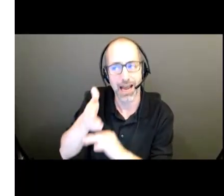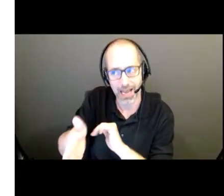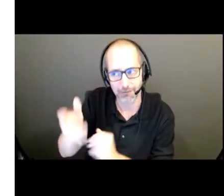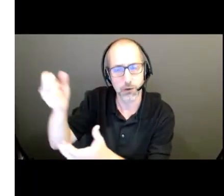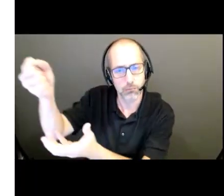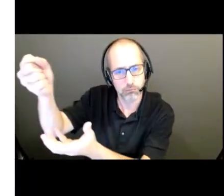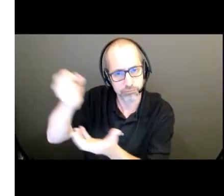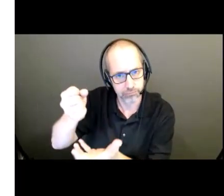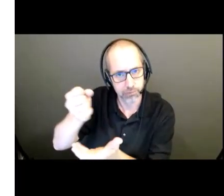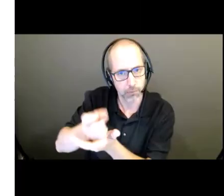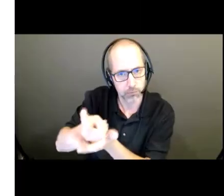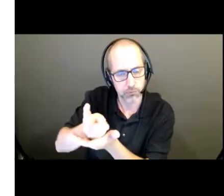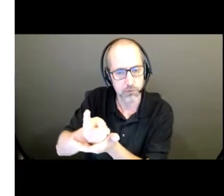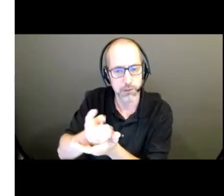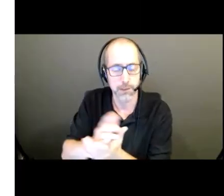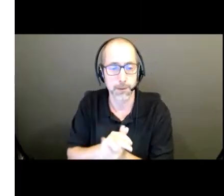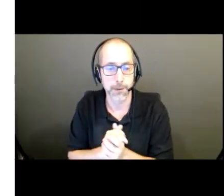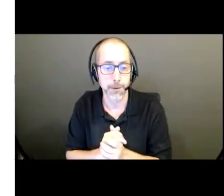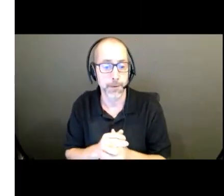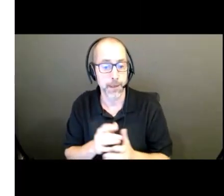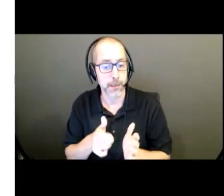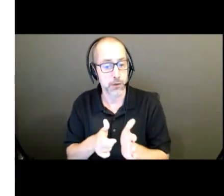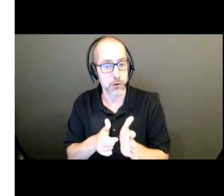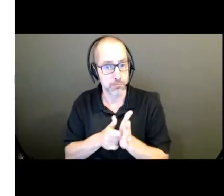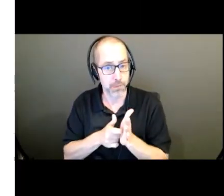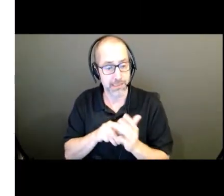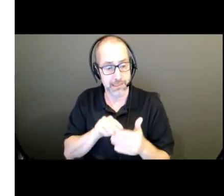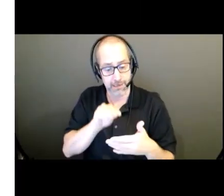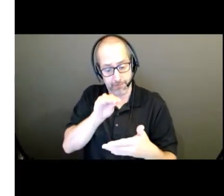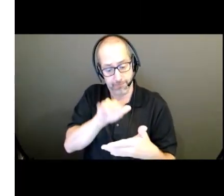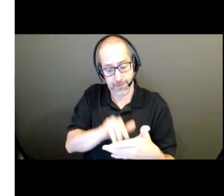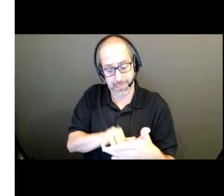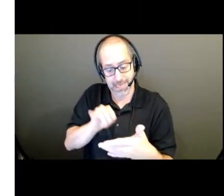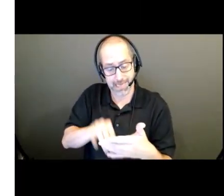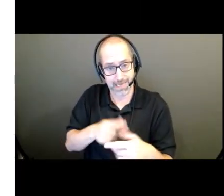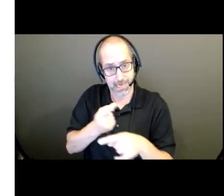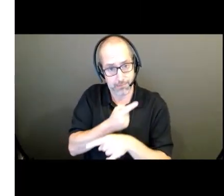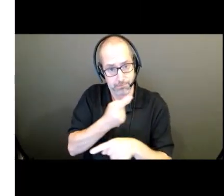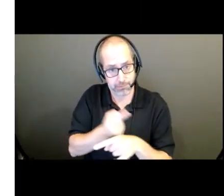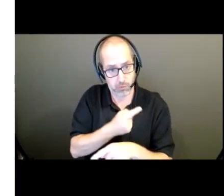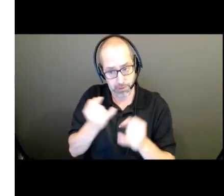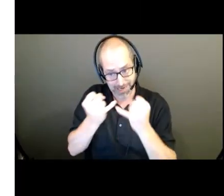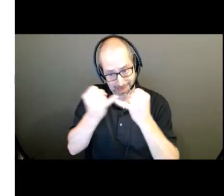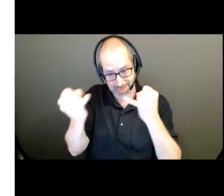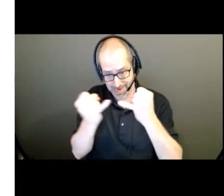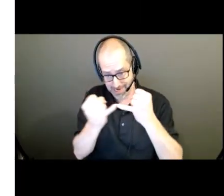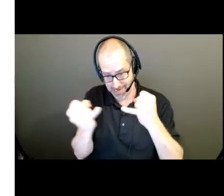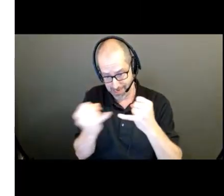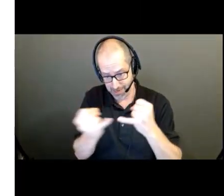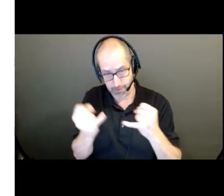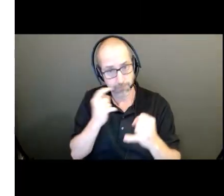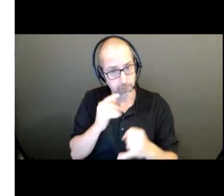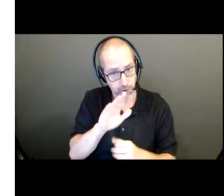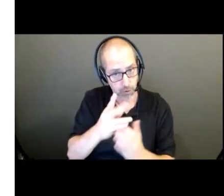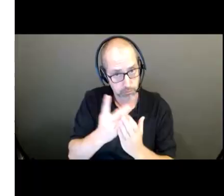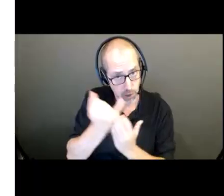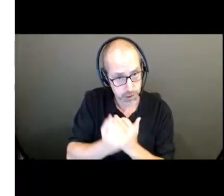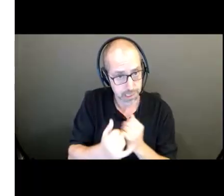You must fill in the appropriate budget lines for your project with the amounts and budget notes.